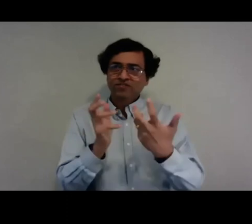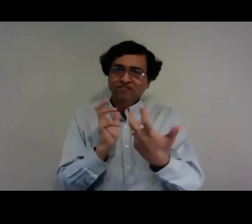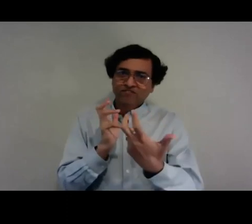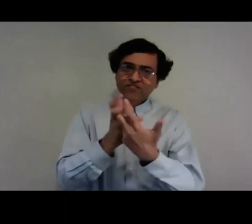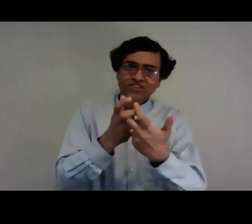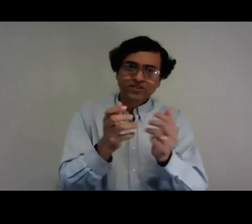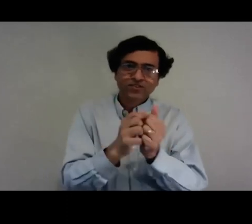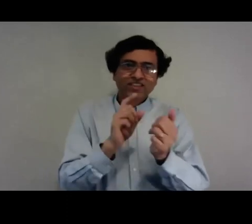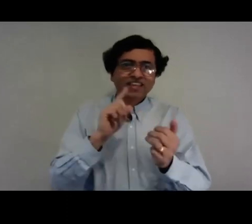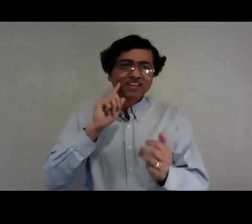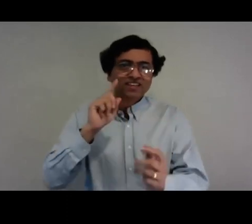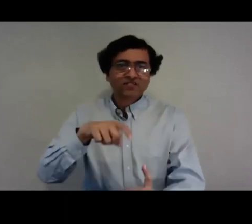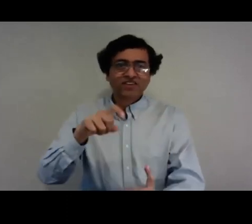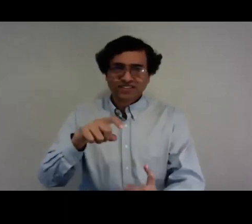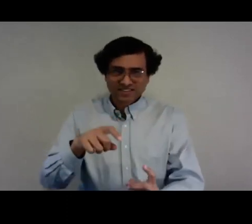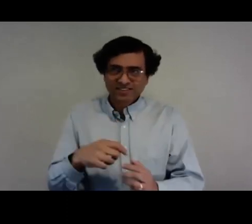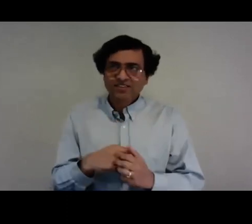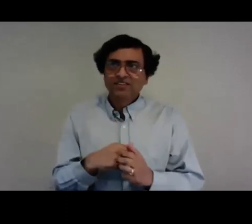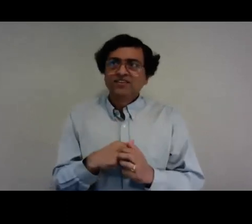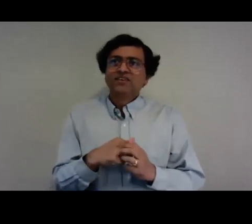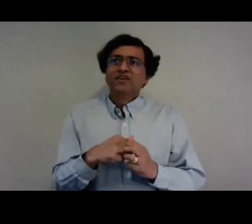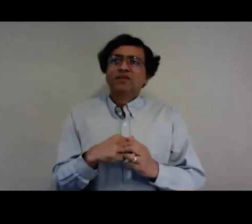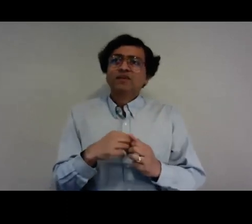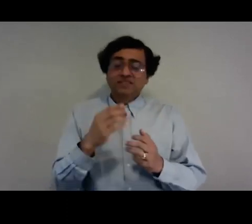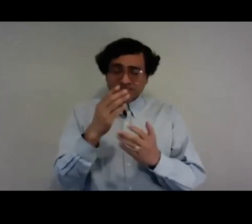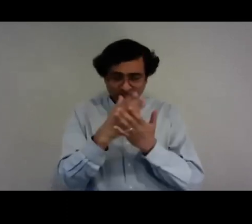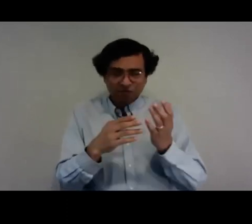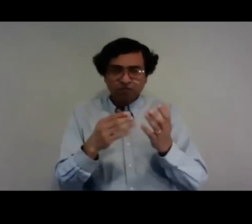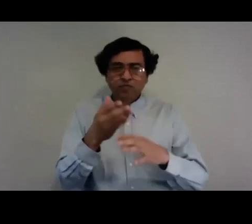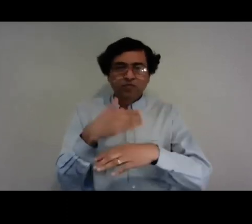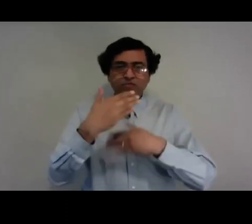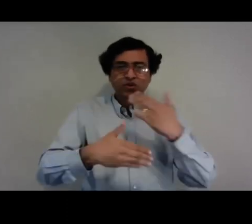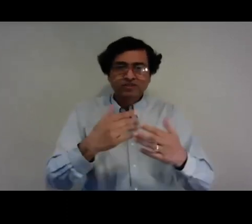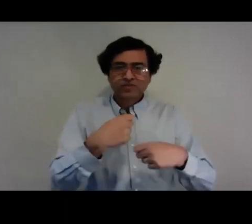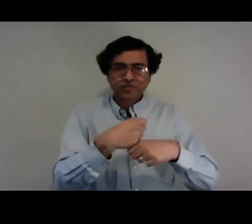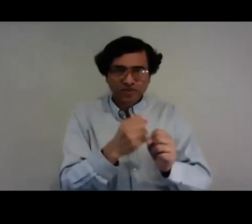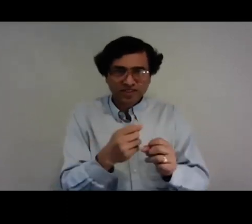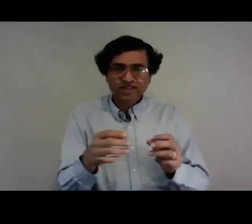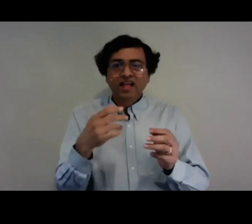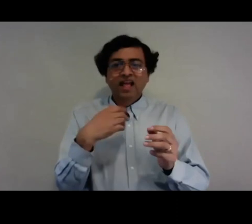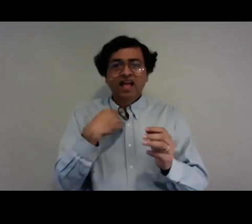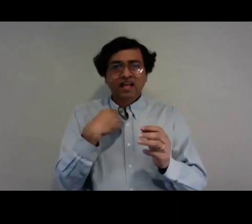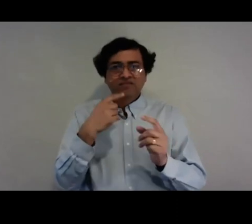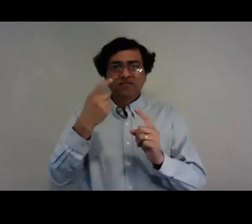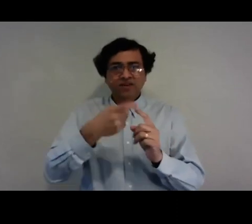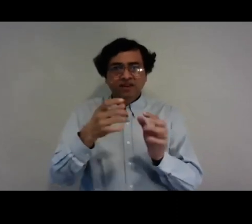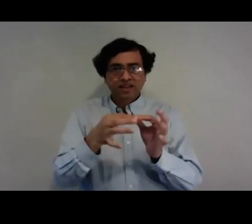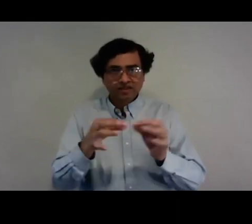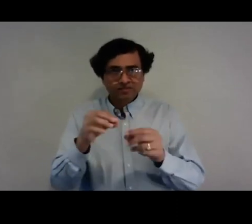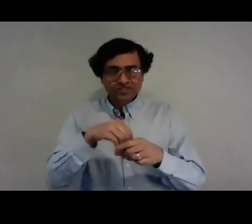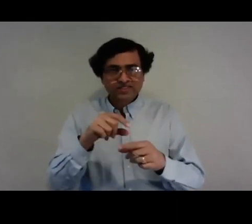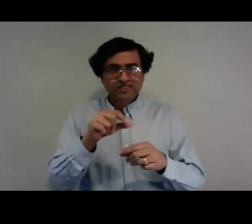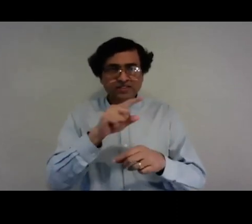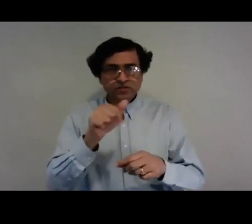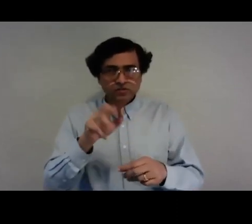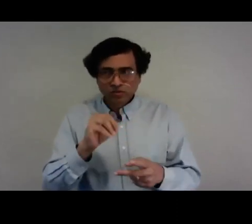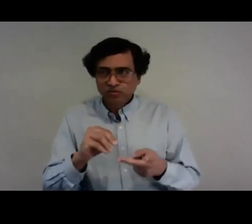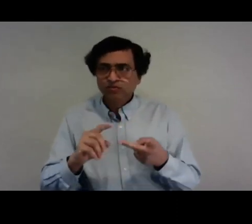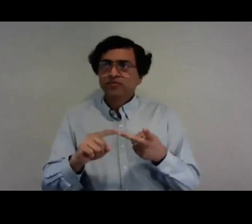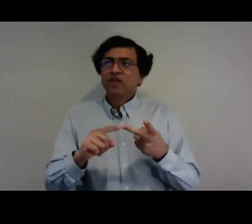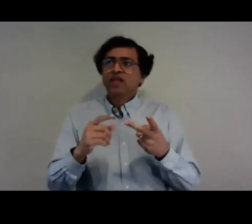participants with their eye exhaustion so we have to do some modifications here to become